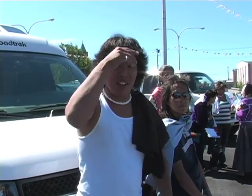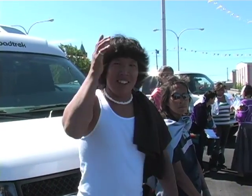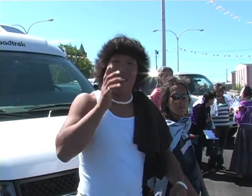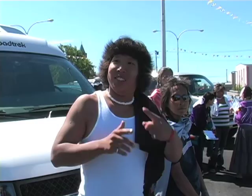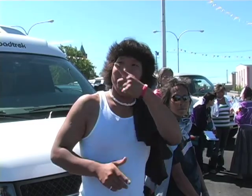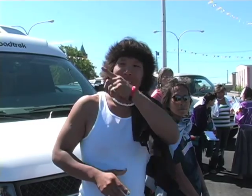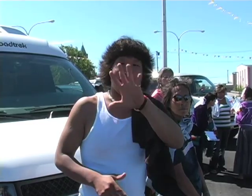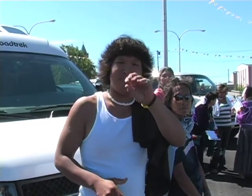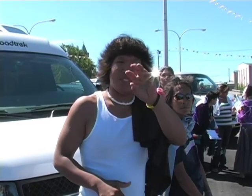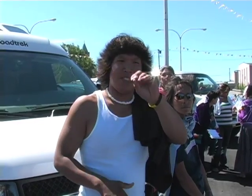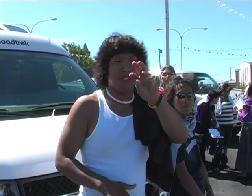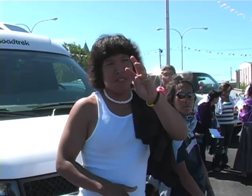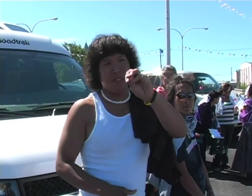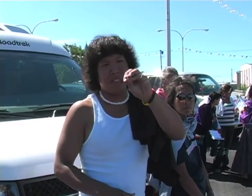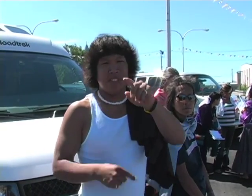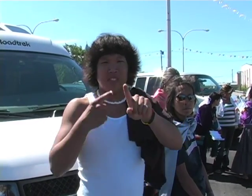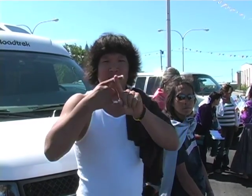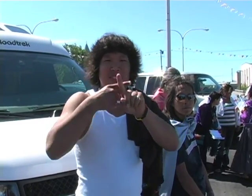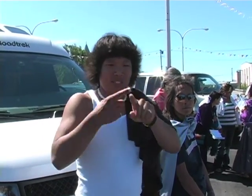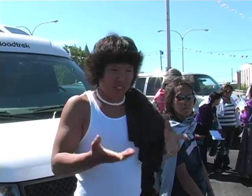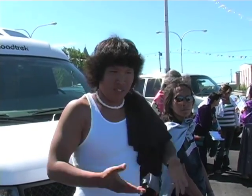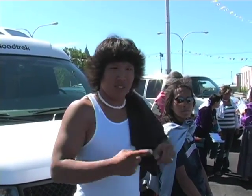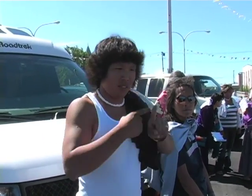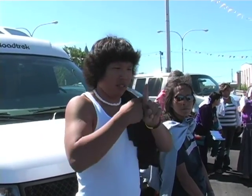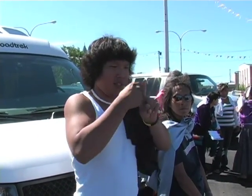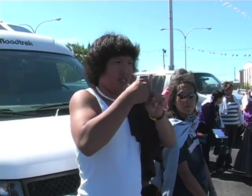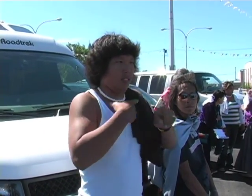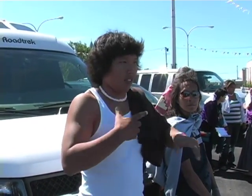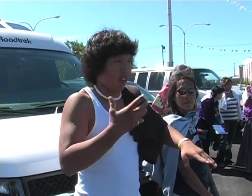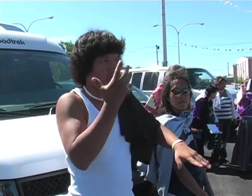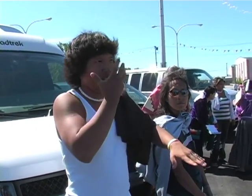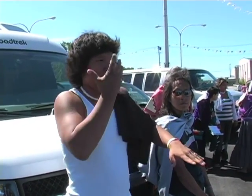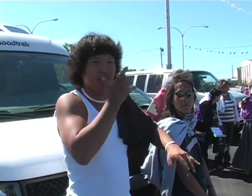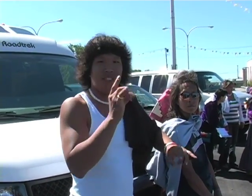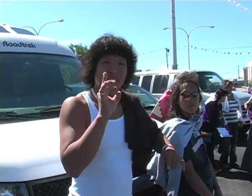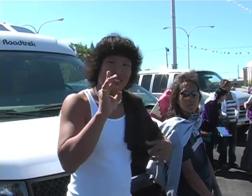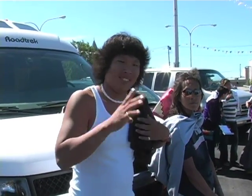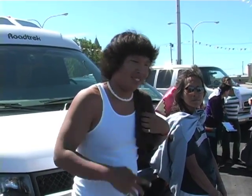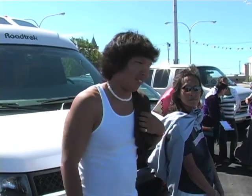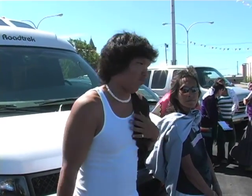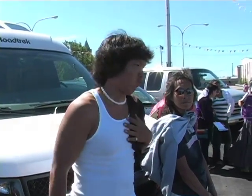Alaska degree about 50/60s... But here hotter and higher temperature. Makes me dizzy. Wow!